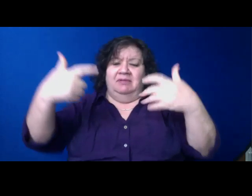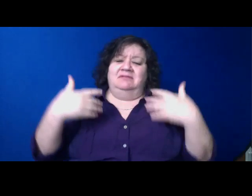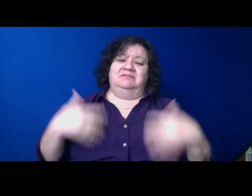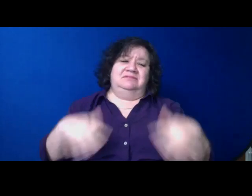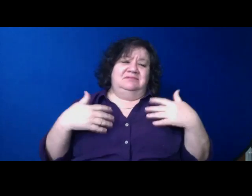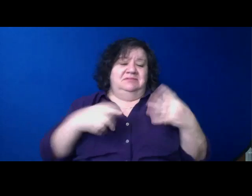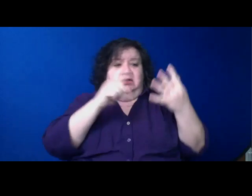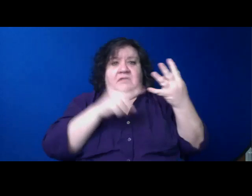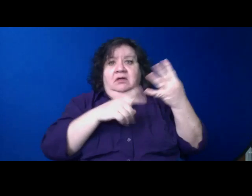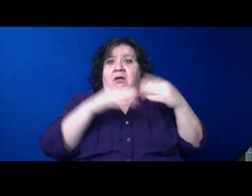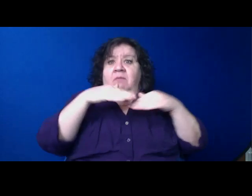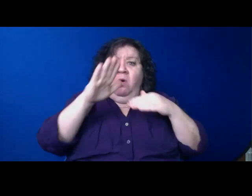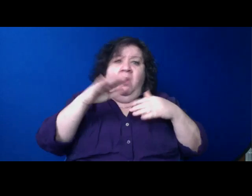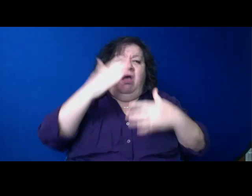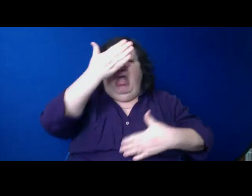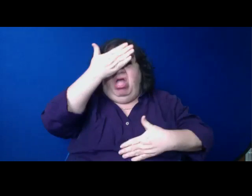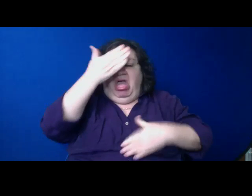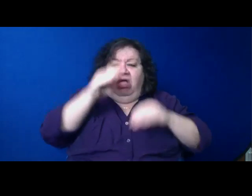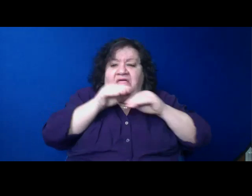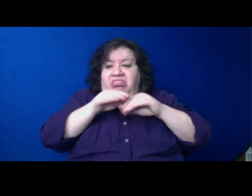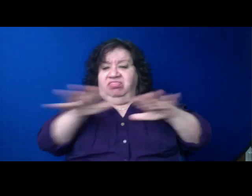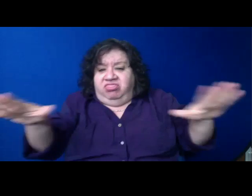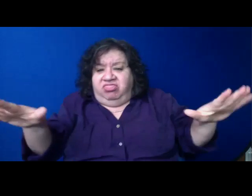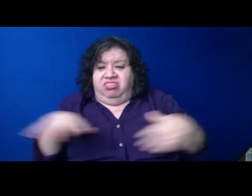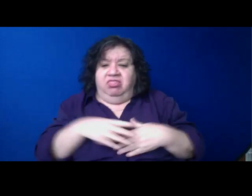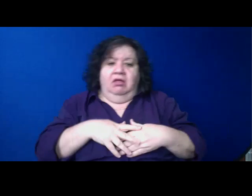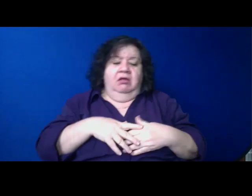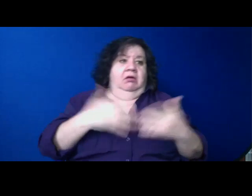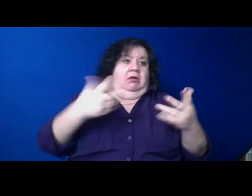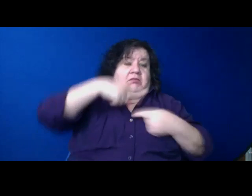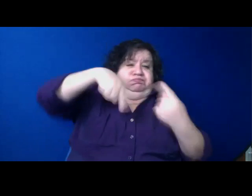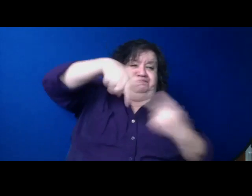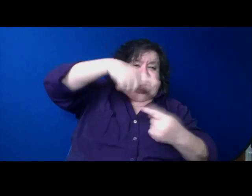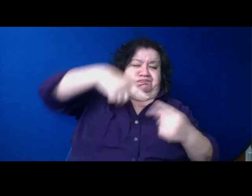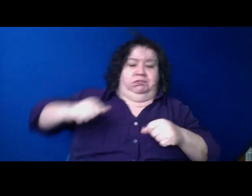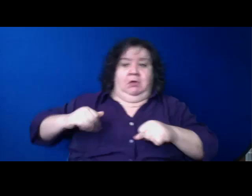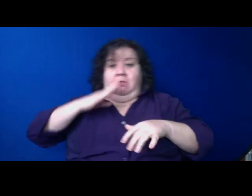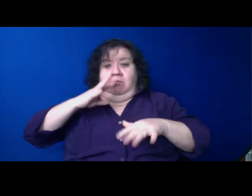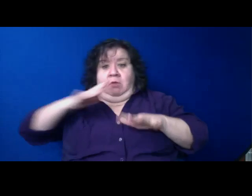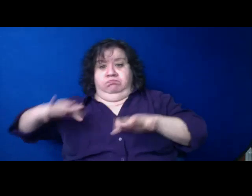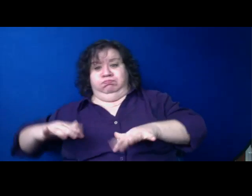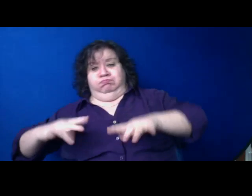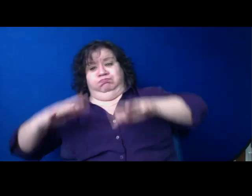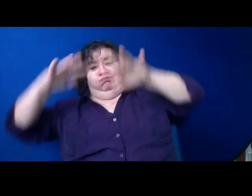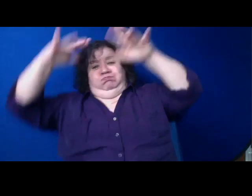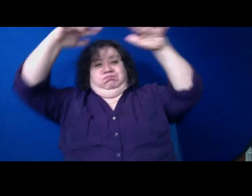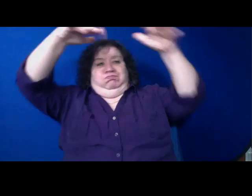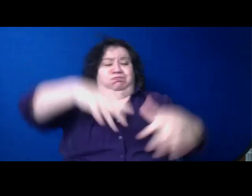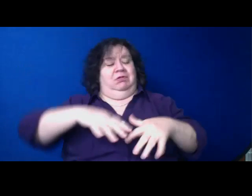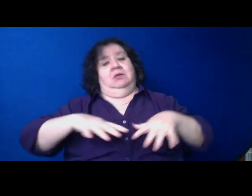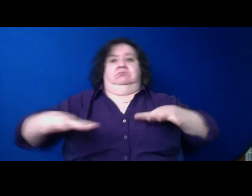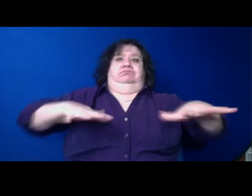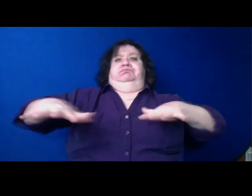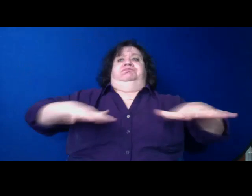and all other situations of risk so we are here to discuss some of these challenges and